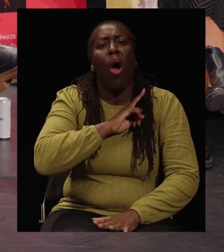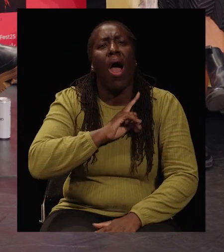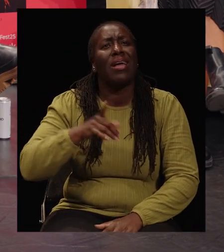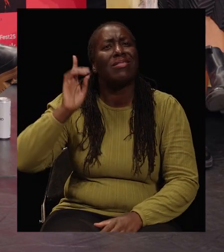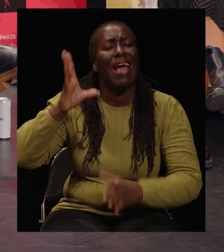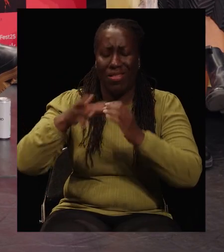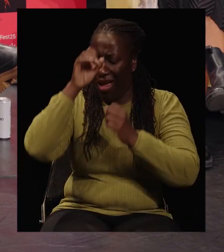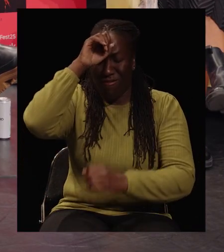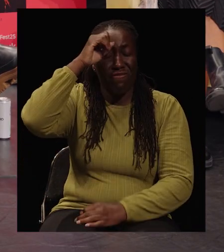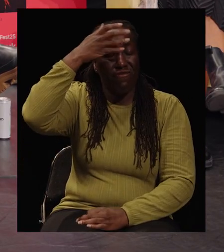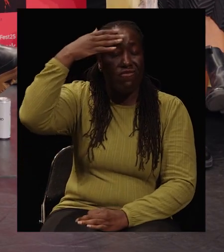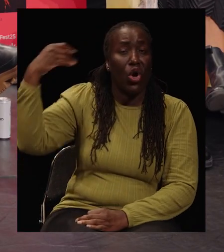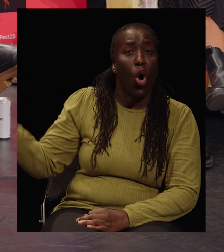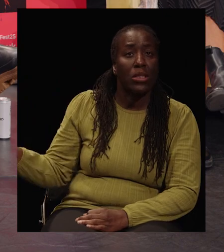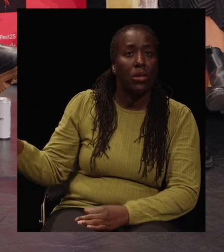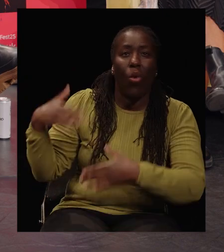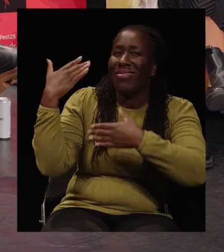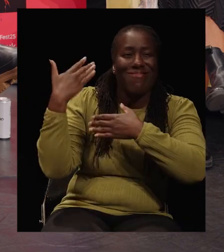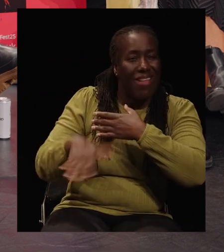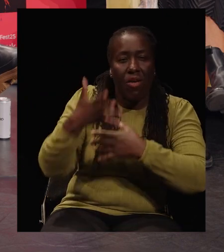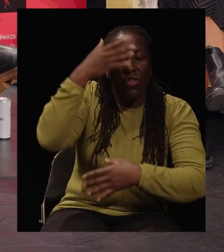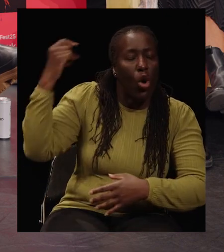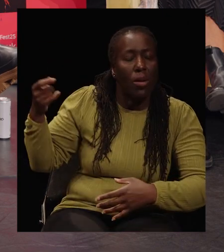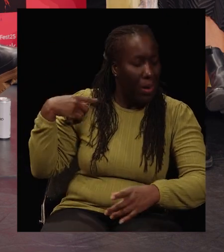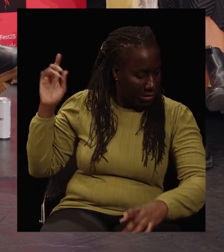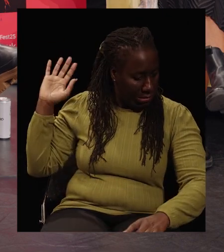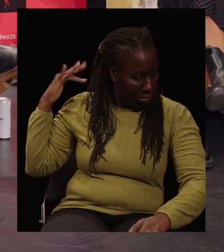Or they've never forgotten, but they suddenly bring from the past right the way forward